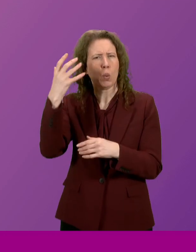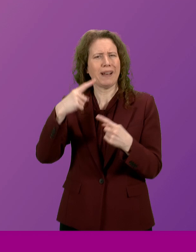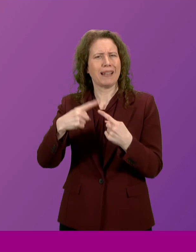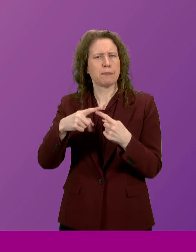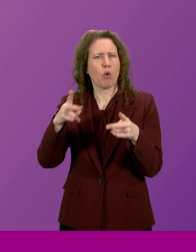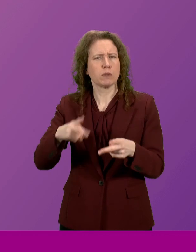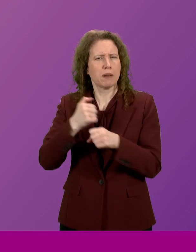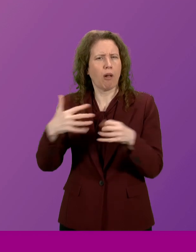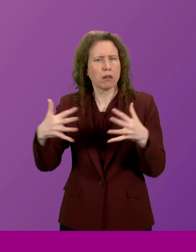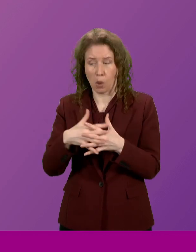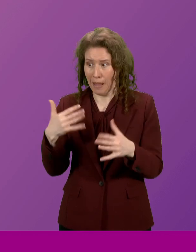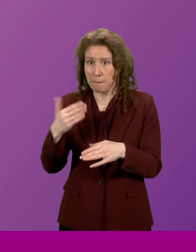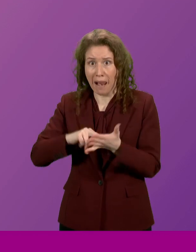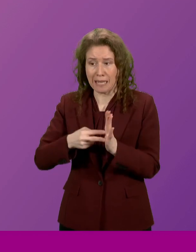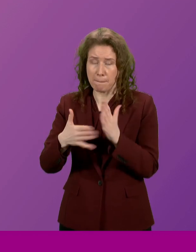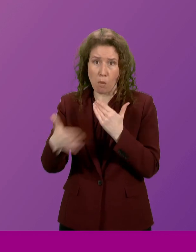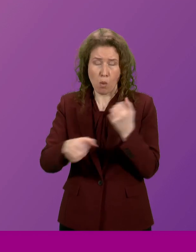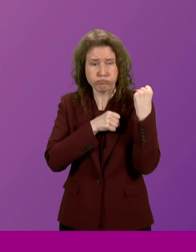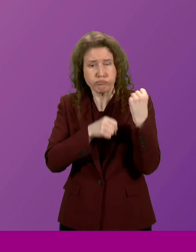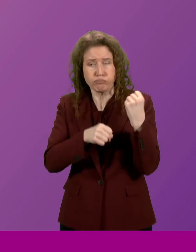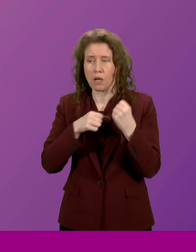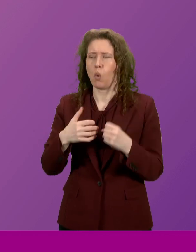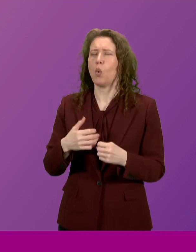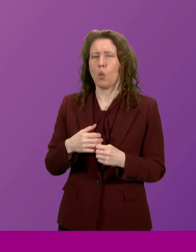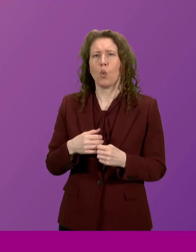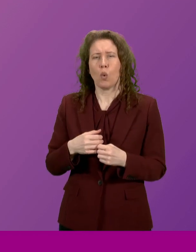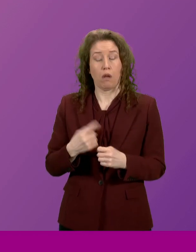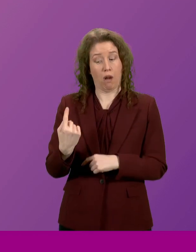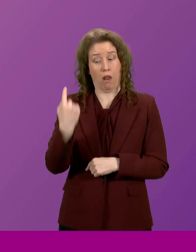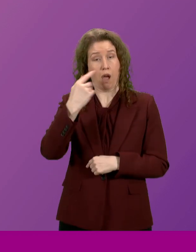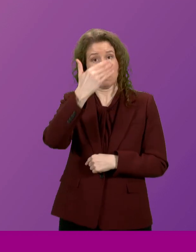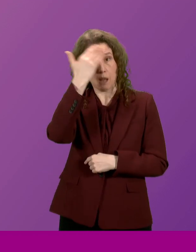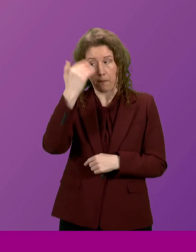and more actions are planned in the coming weeks. Last summer, members of the Scottish Parliament